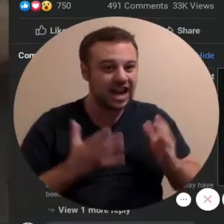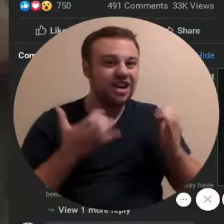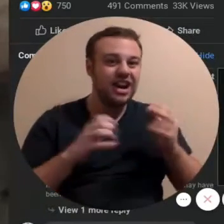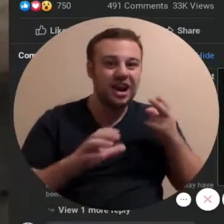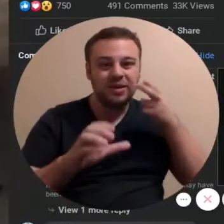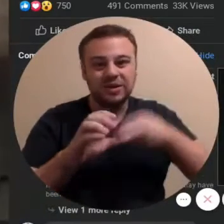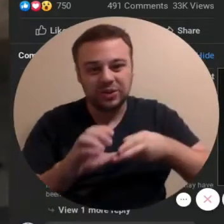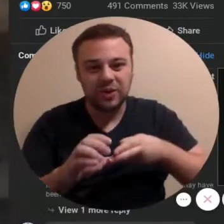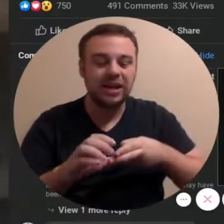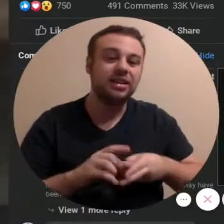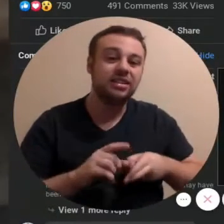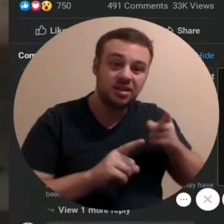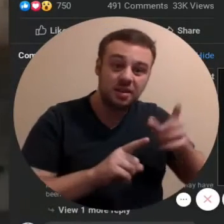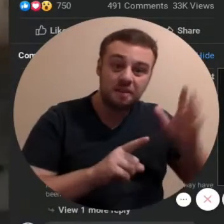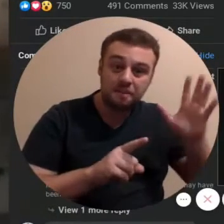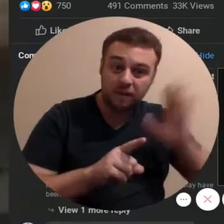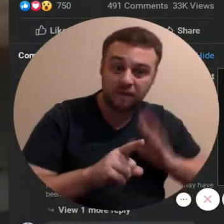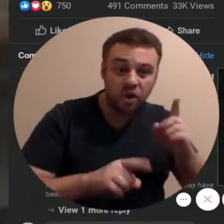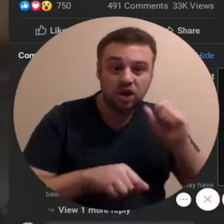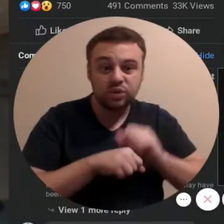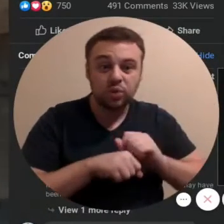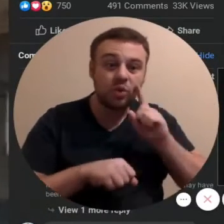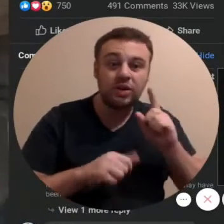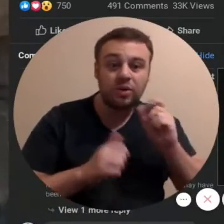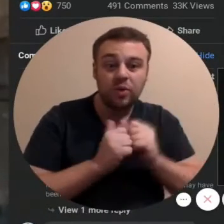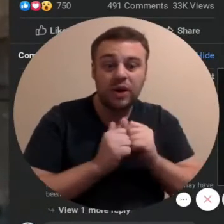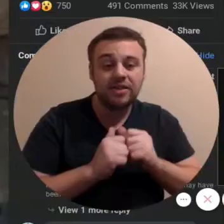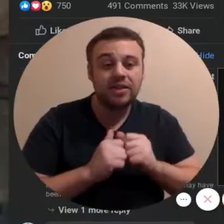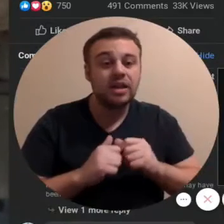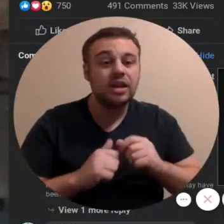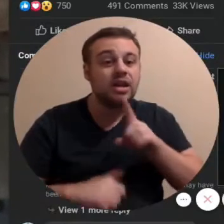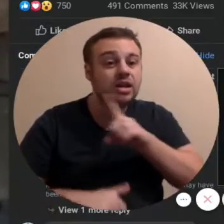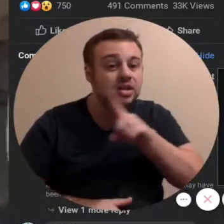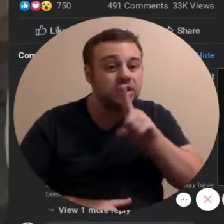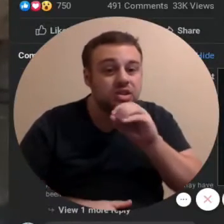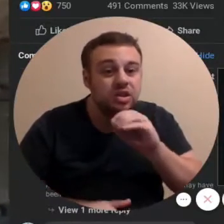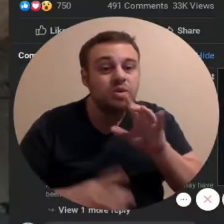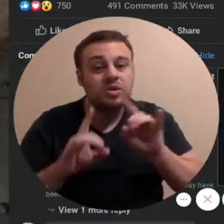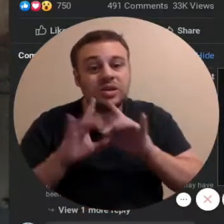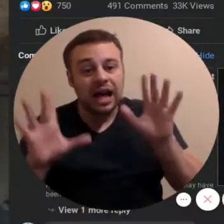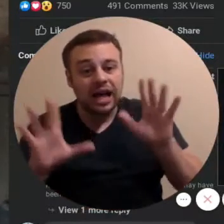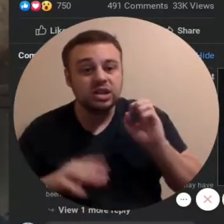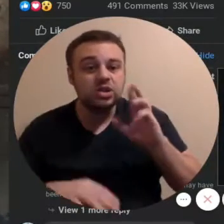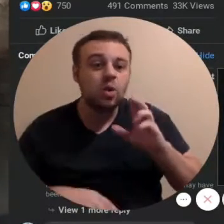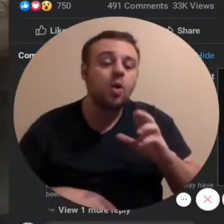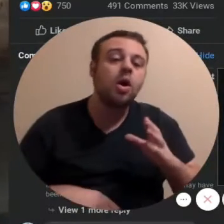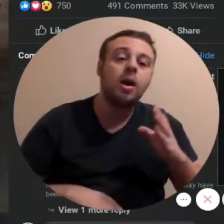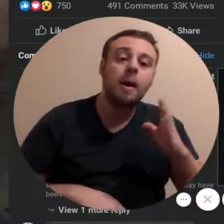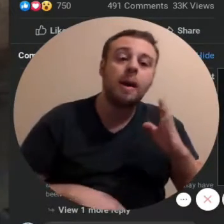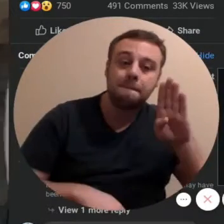Julie's part of the team that puts those together. Carlo, we did talk about sloths